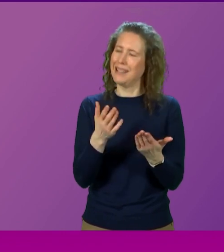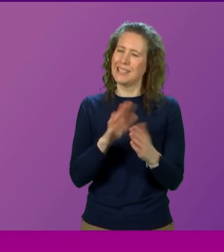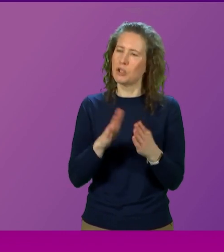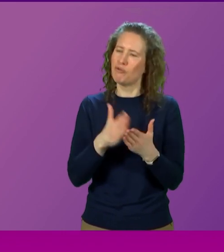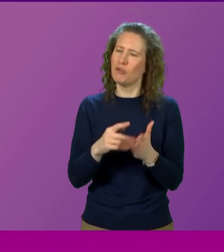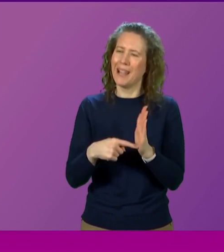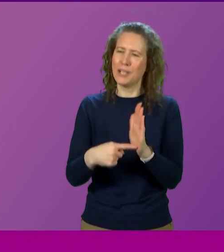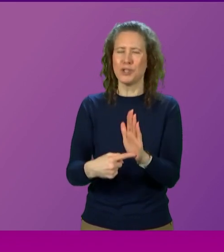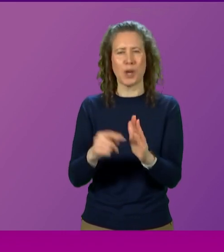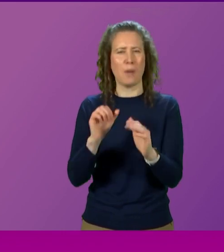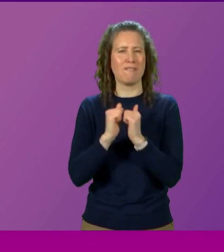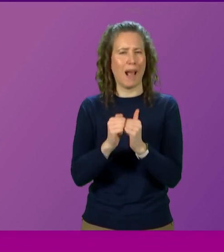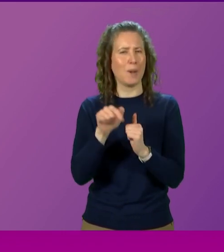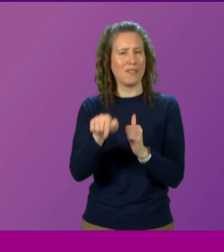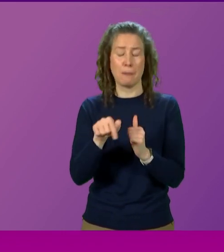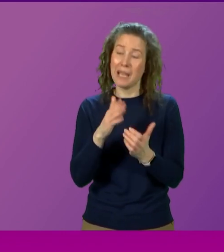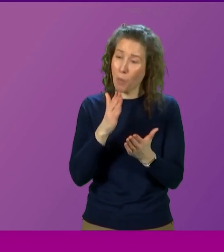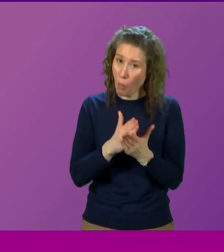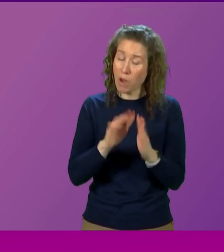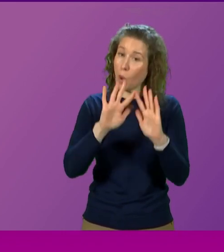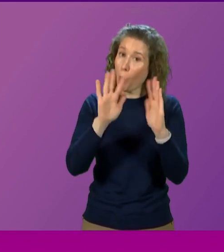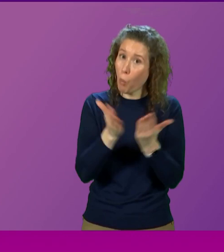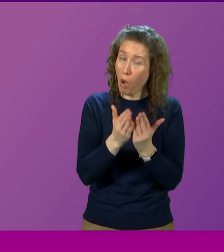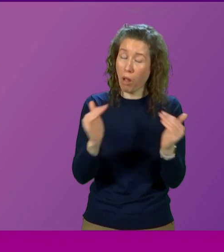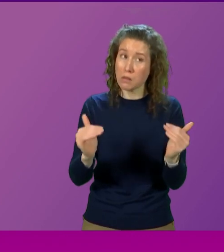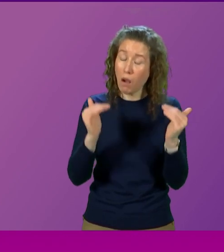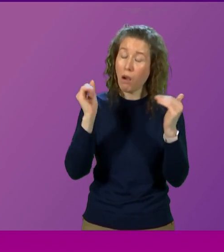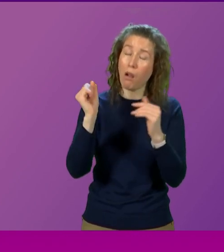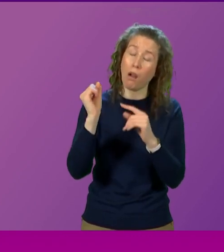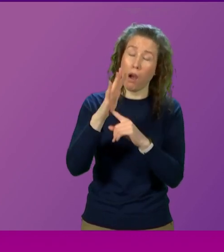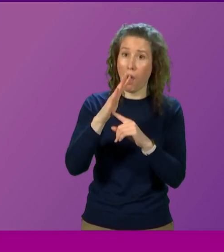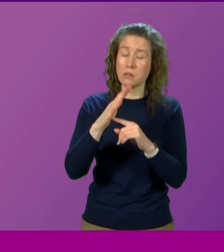We should not forget that he was a world-class sportsman, but it is his indomitable character